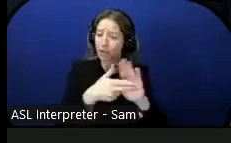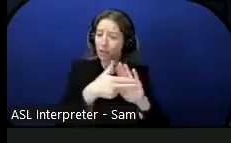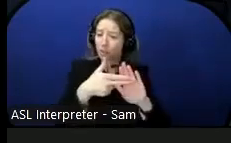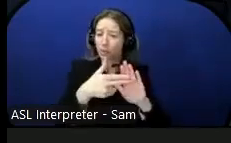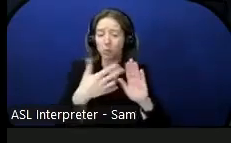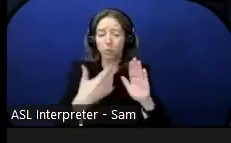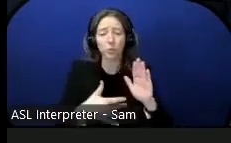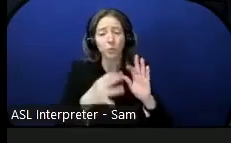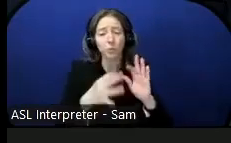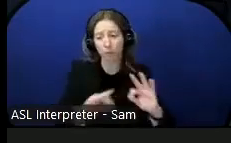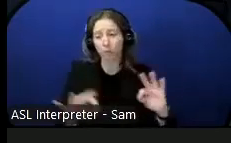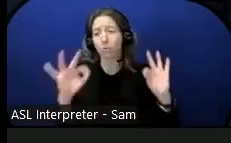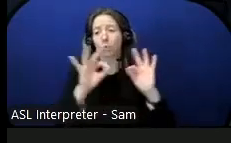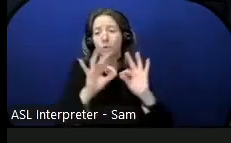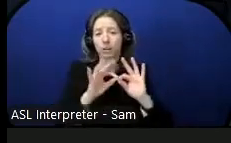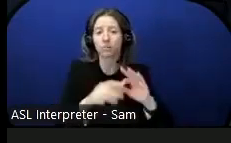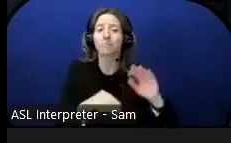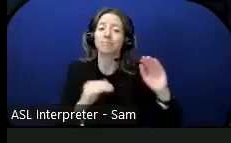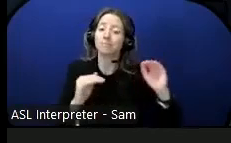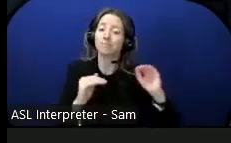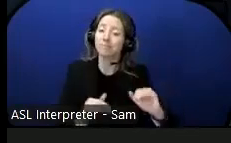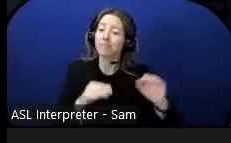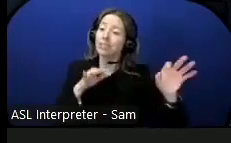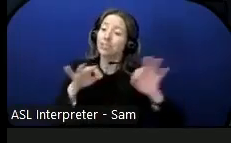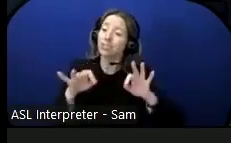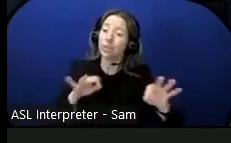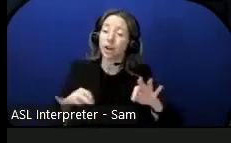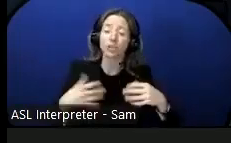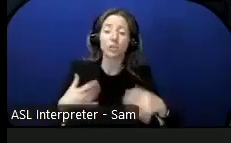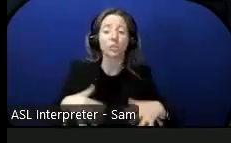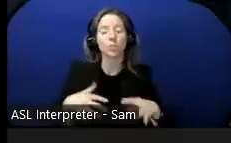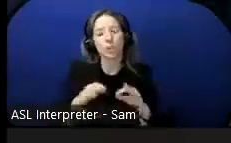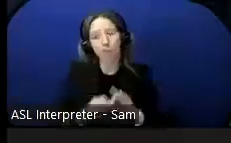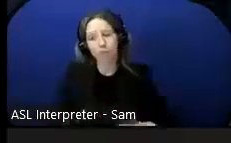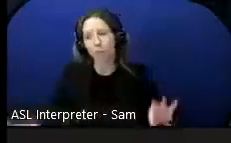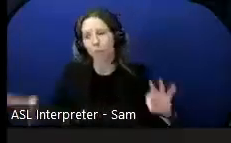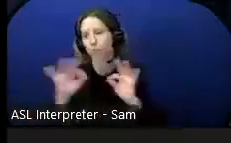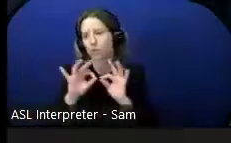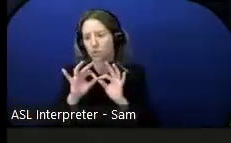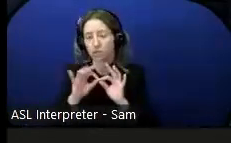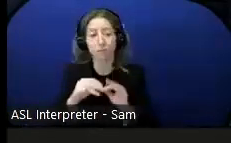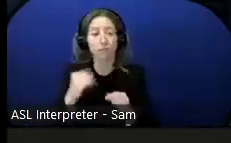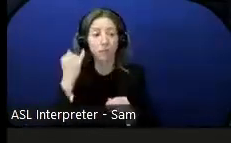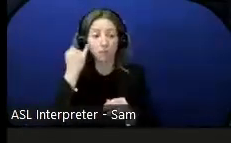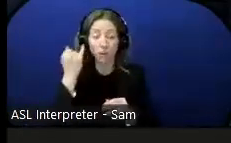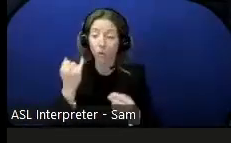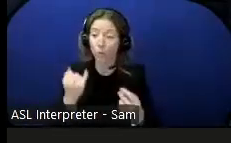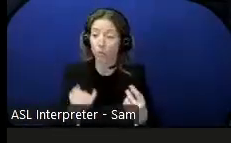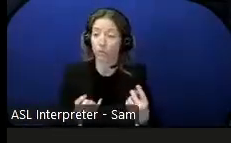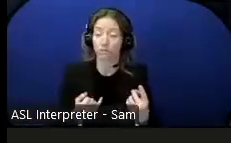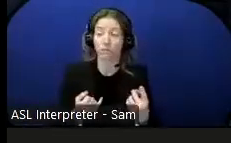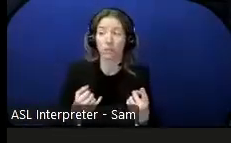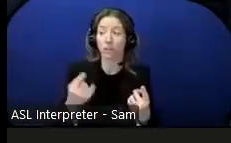We want robust instructions for complicated form fields. If there's a known selection, if they need to reference data outside the form,